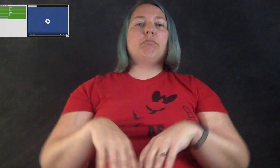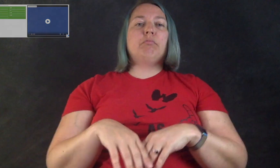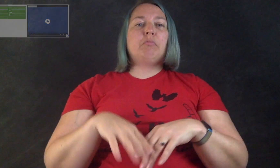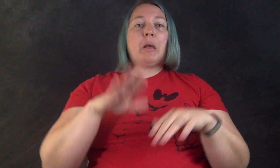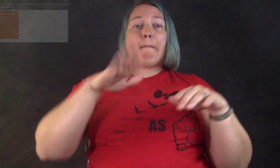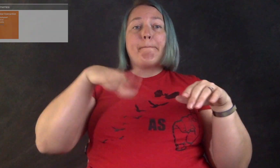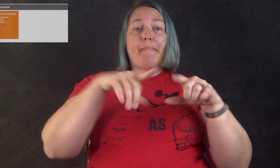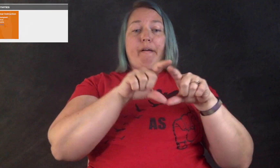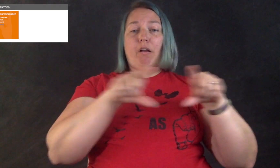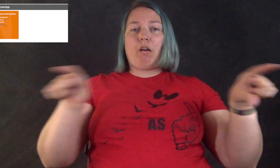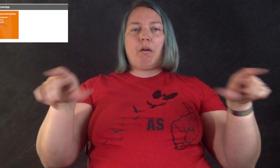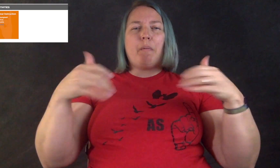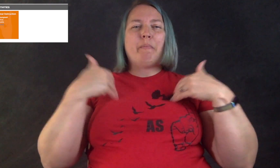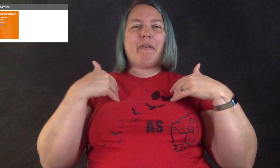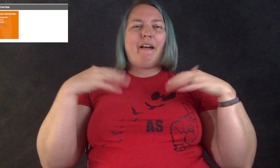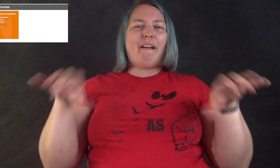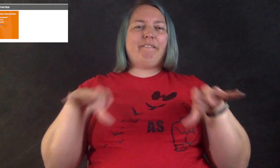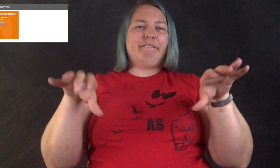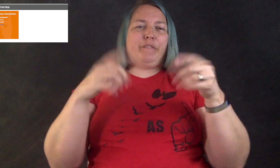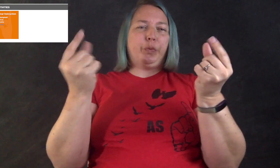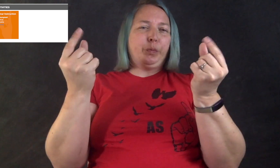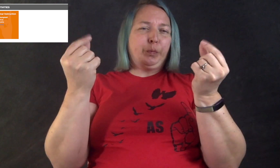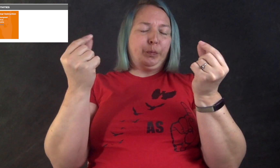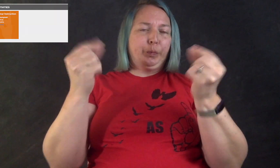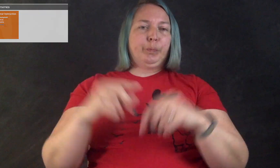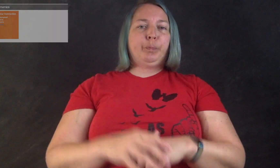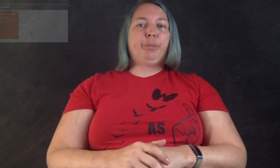Below the vocabulary and video box, there is activities for each lesson to complete.